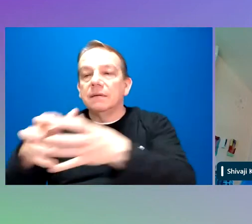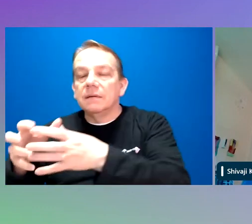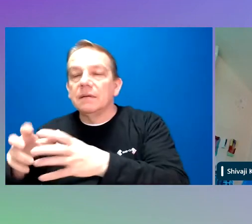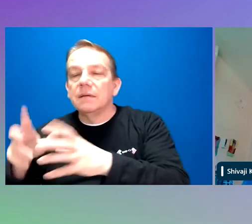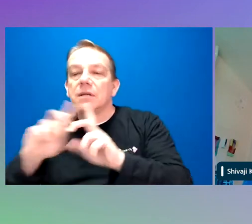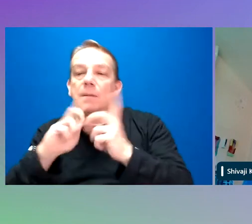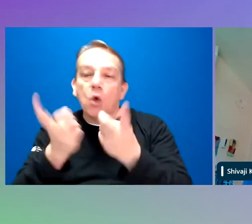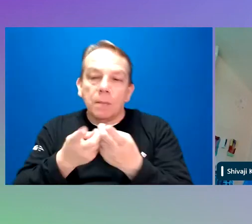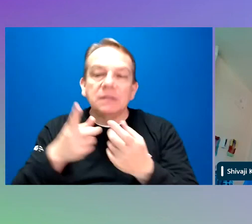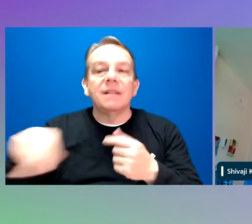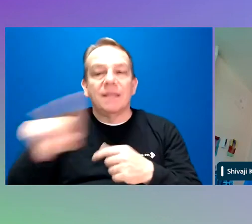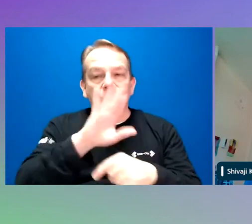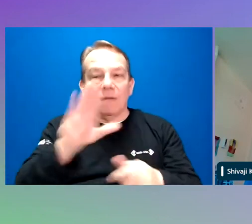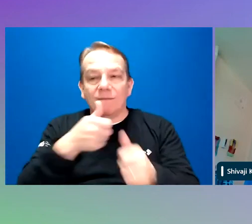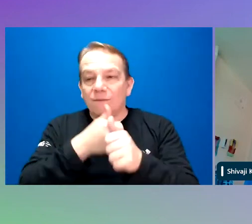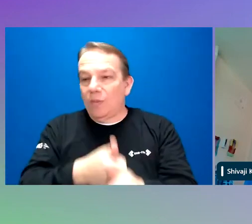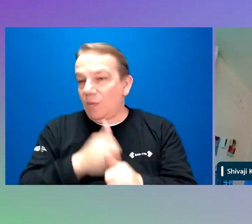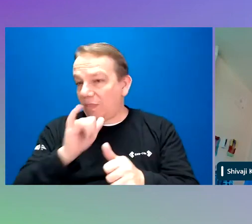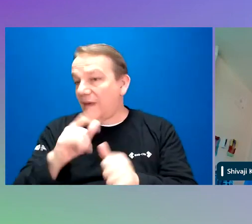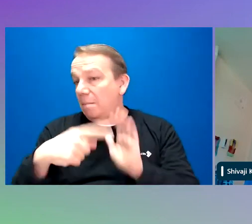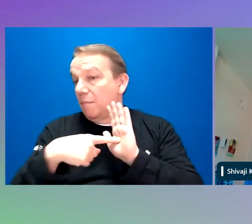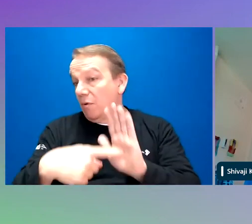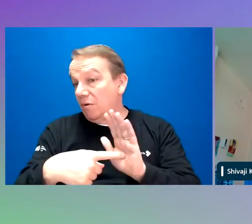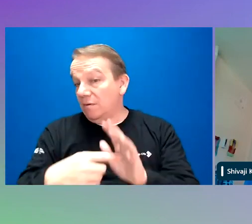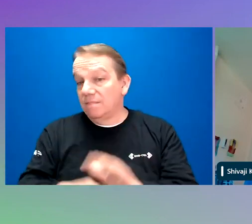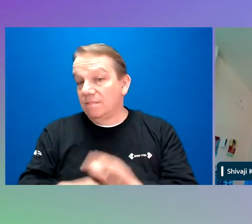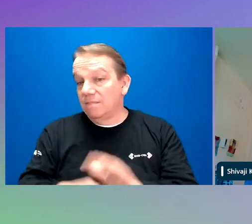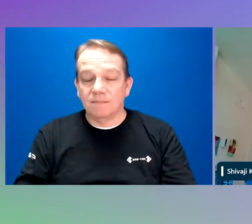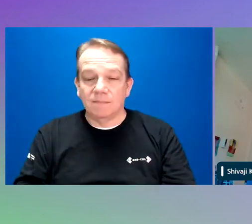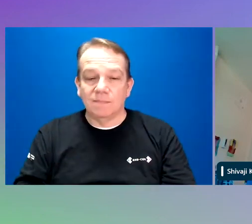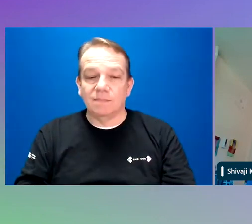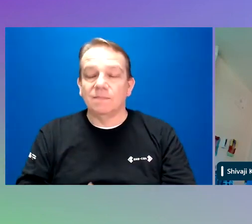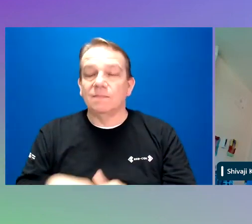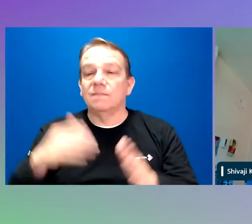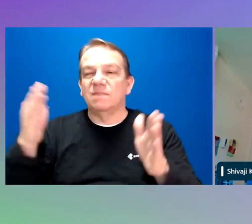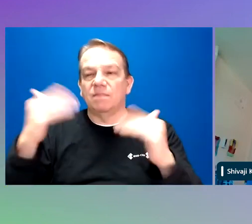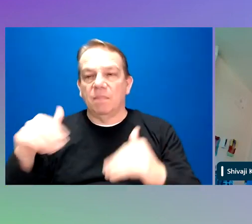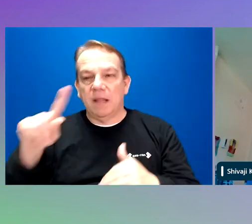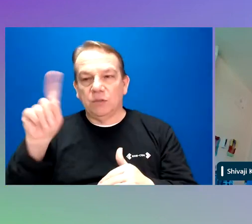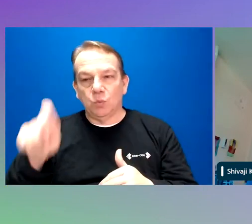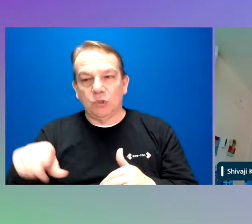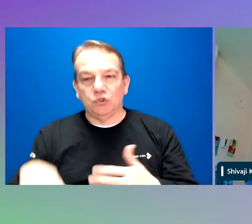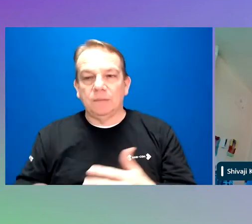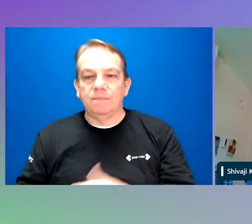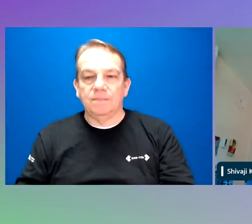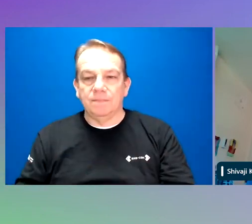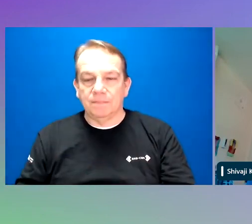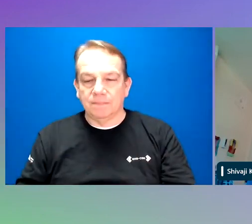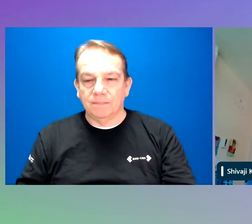You know, the next is do you